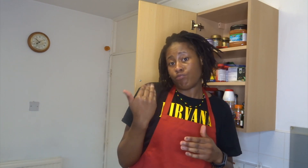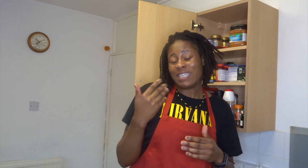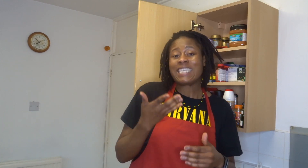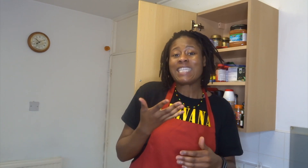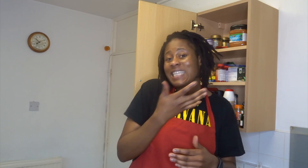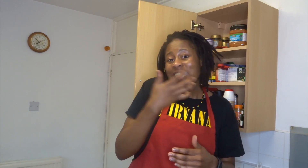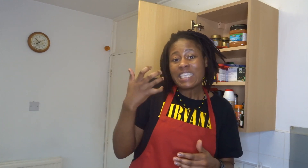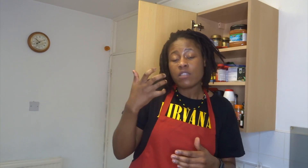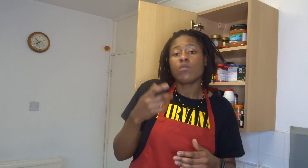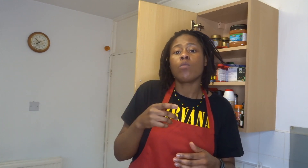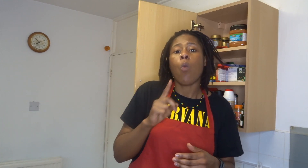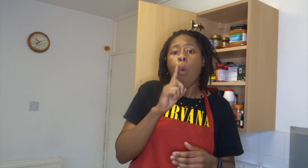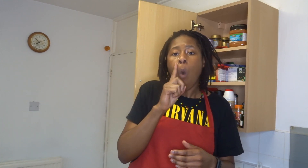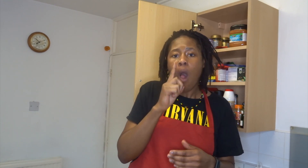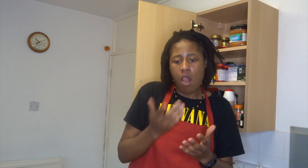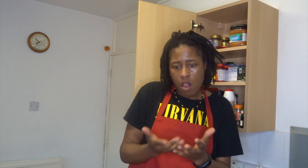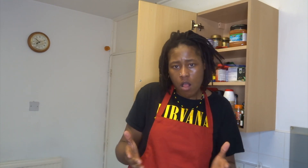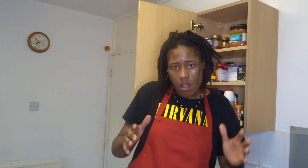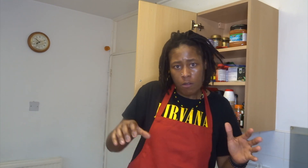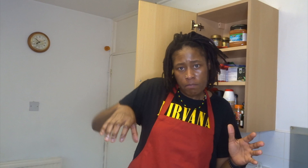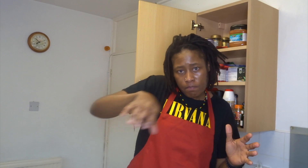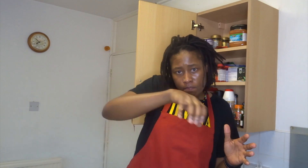I've added some salt and black pepper for seasoning